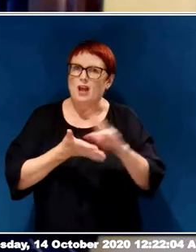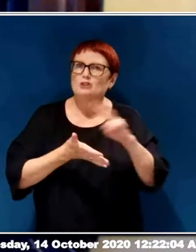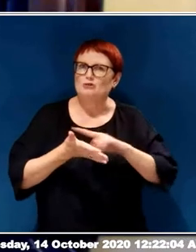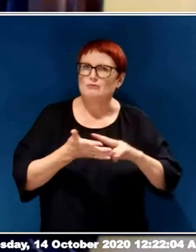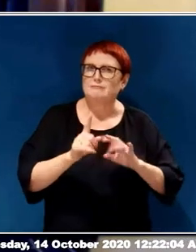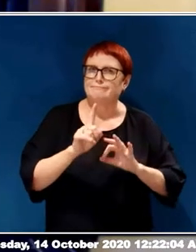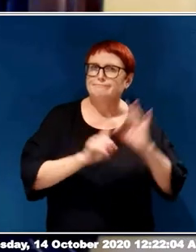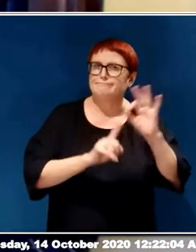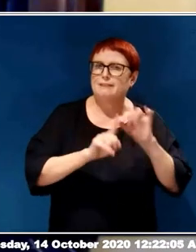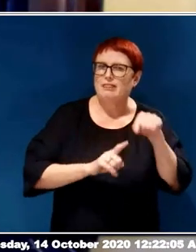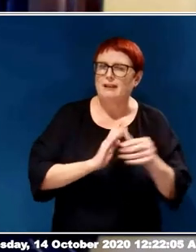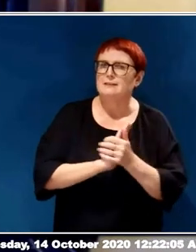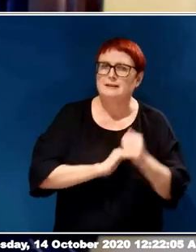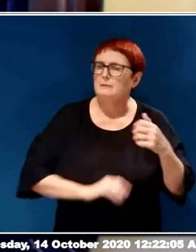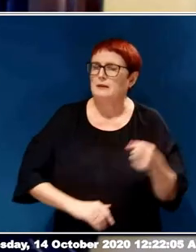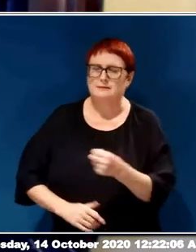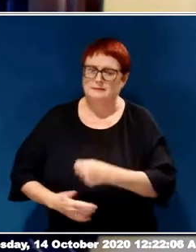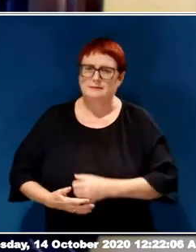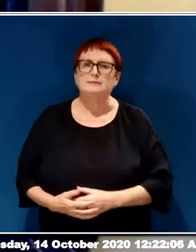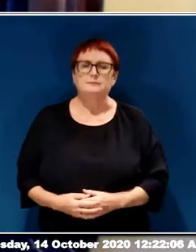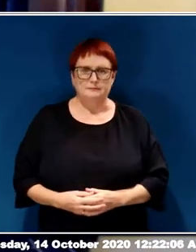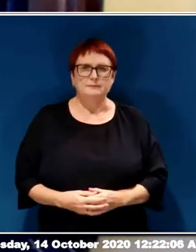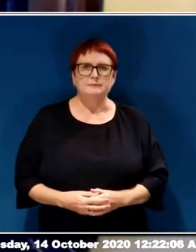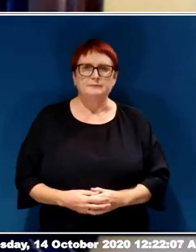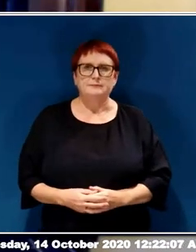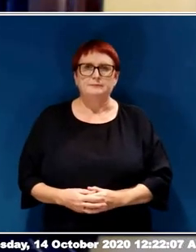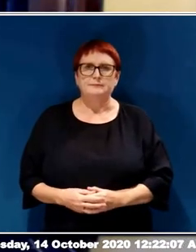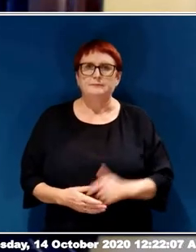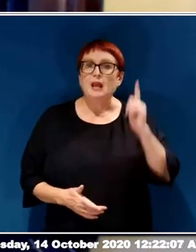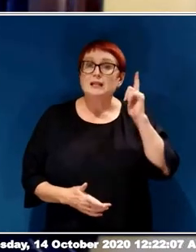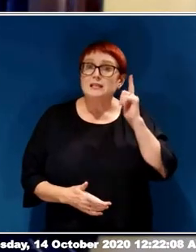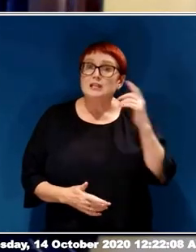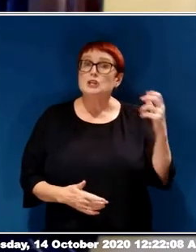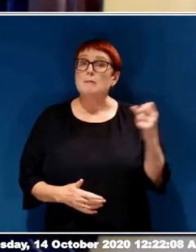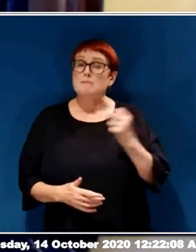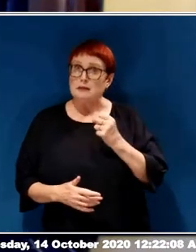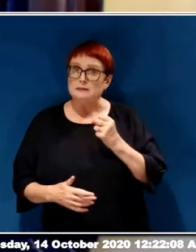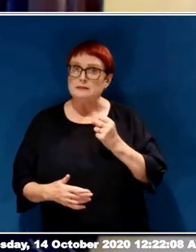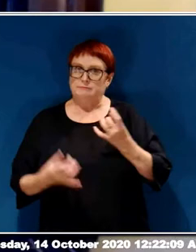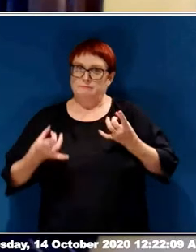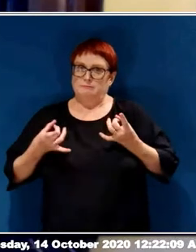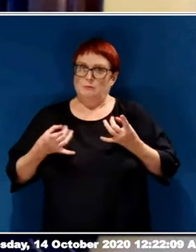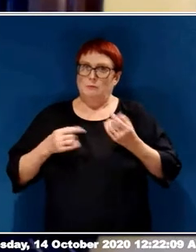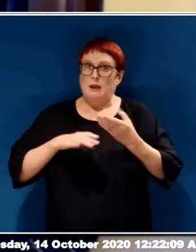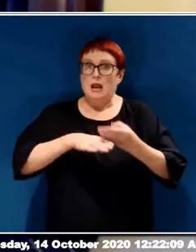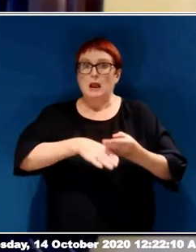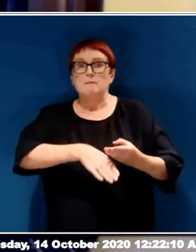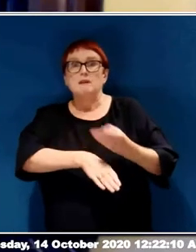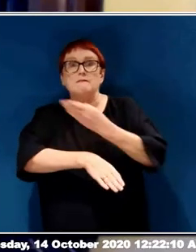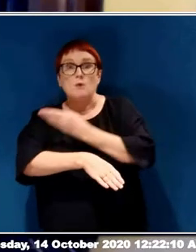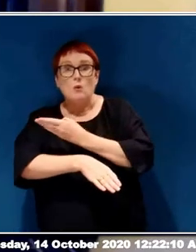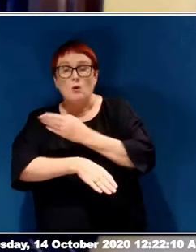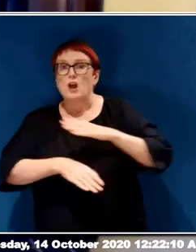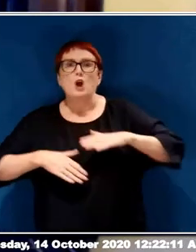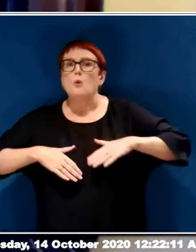that we proactively prevent reading under-achievement or reading failure for such a student.